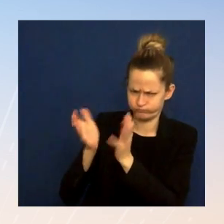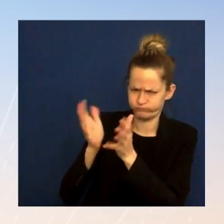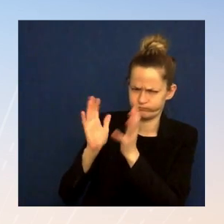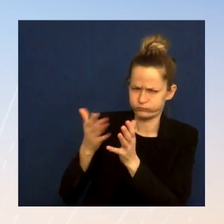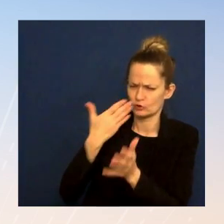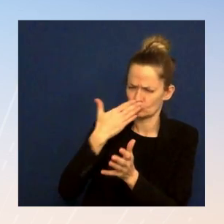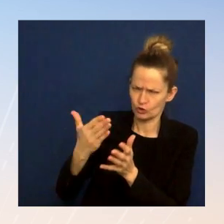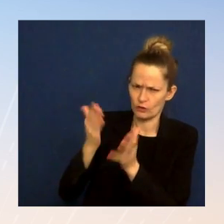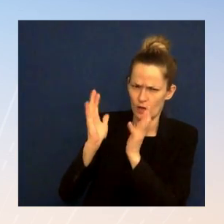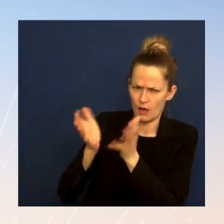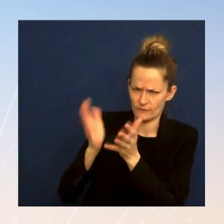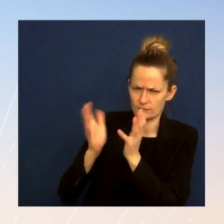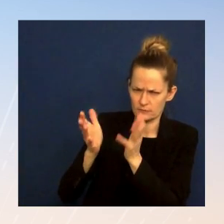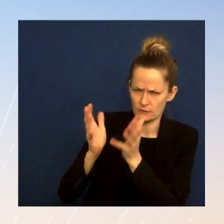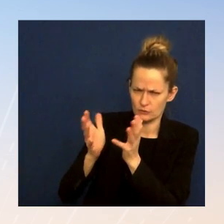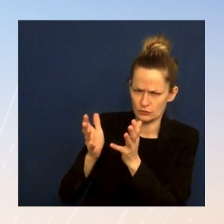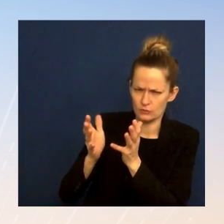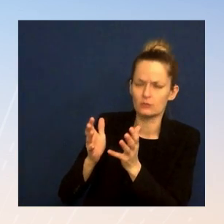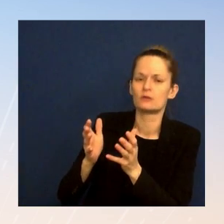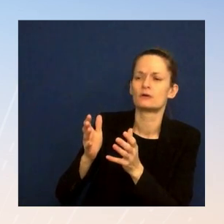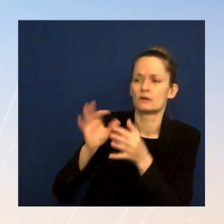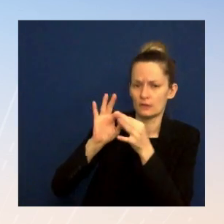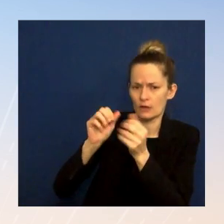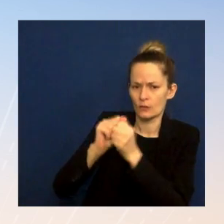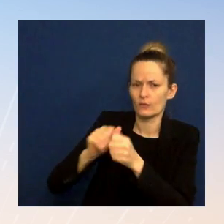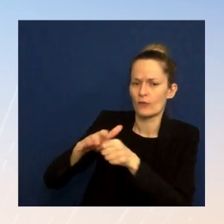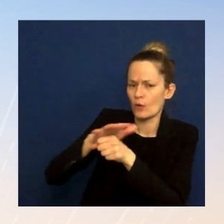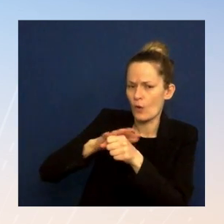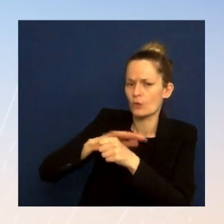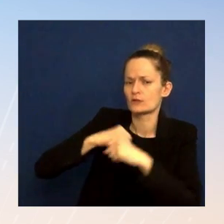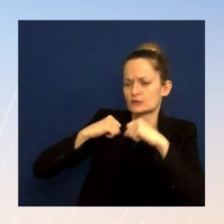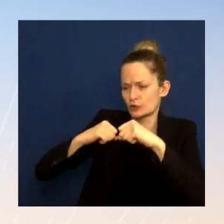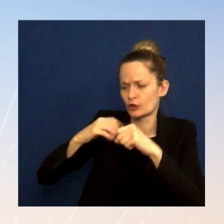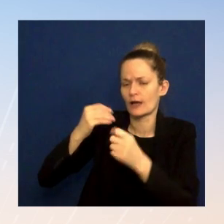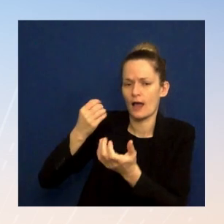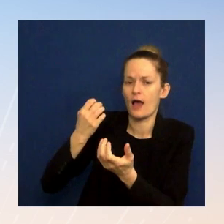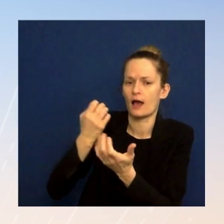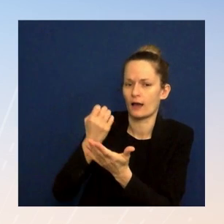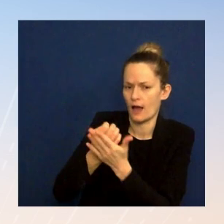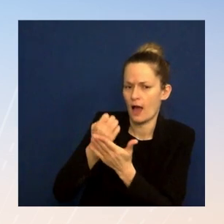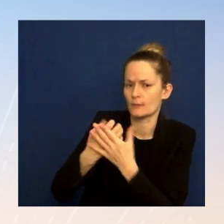like the economic recovery and climate change. And I'm sure they will have the chance